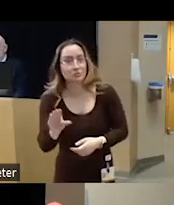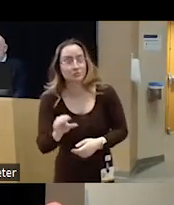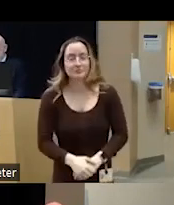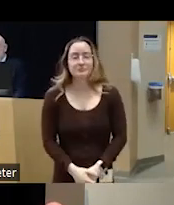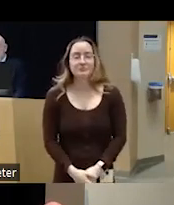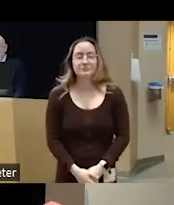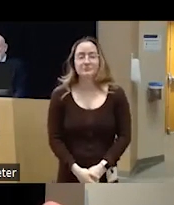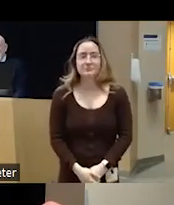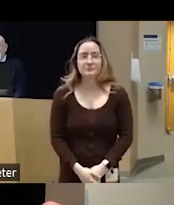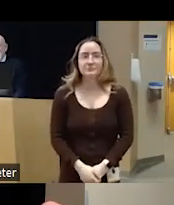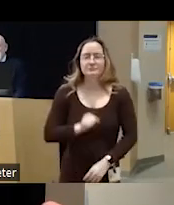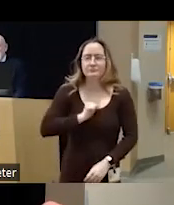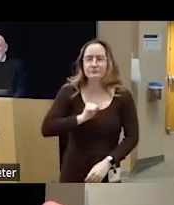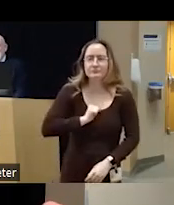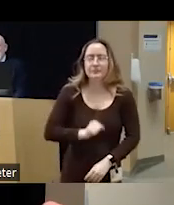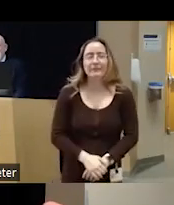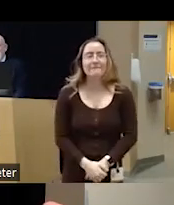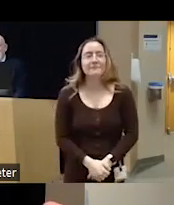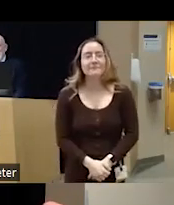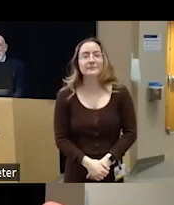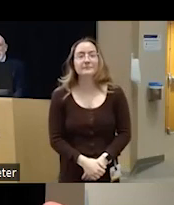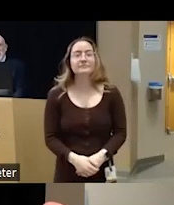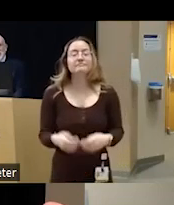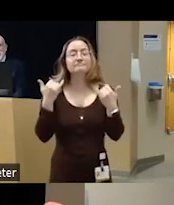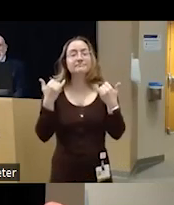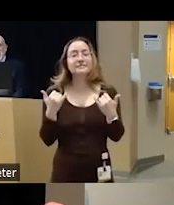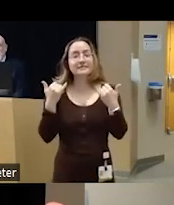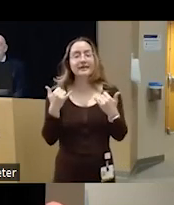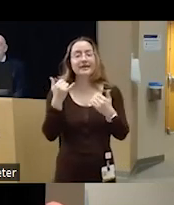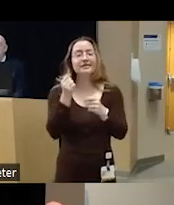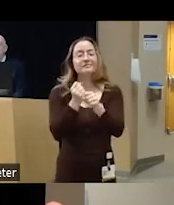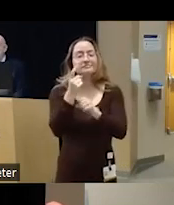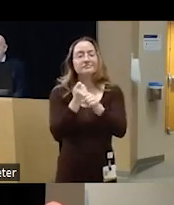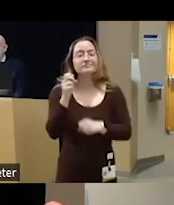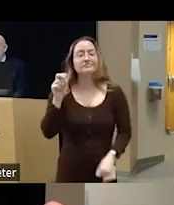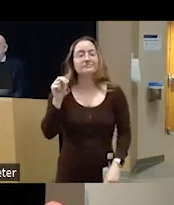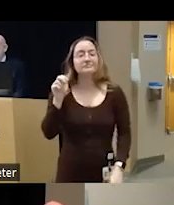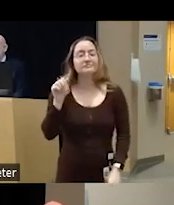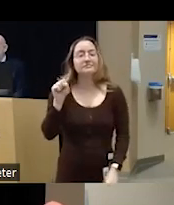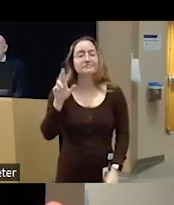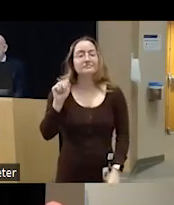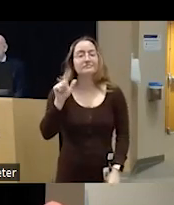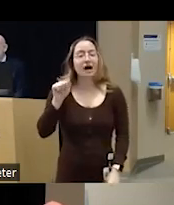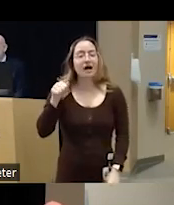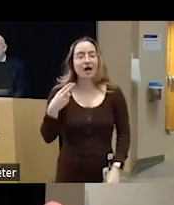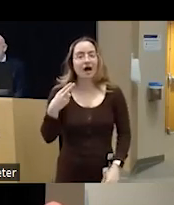Today is our annual Lounge as Rolla rounds lecture.